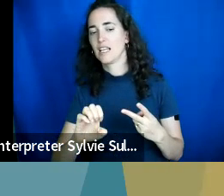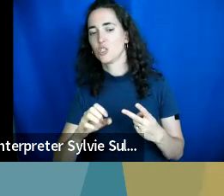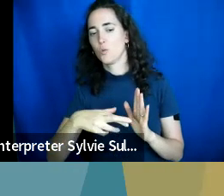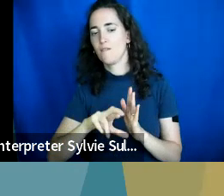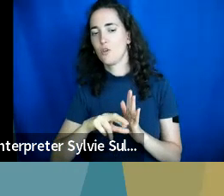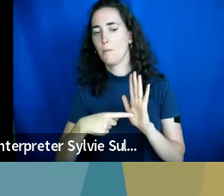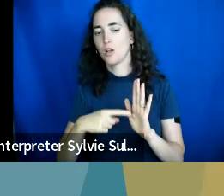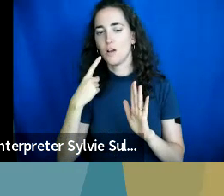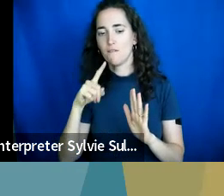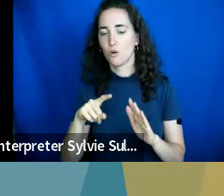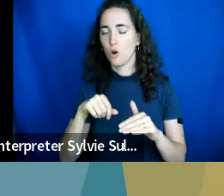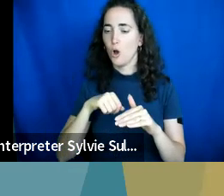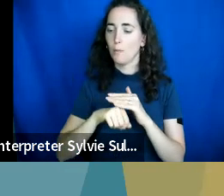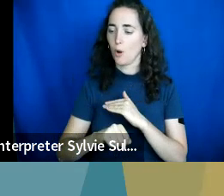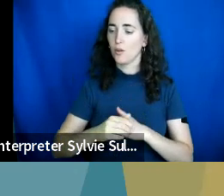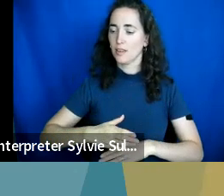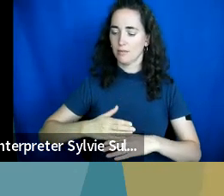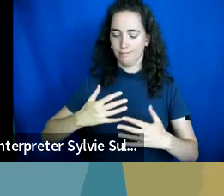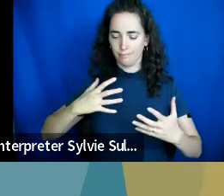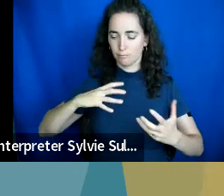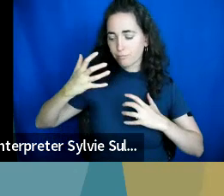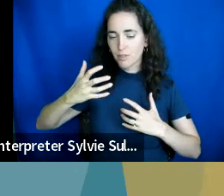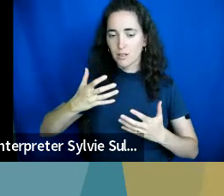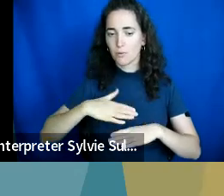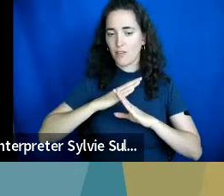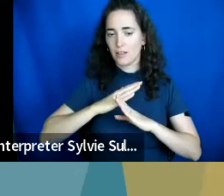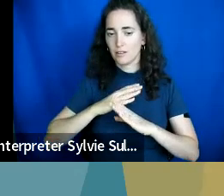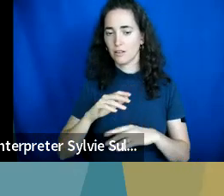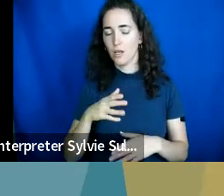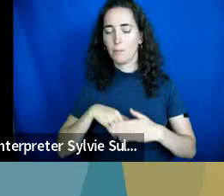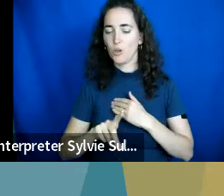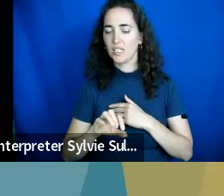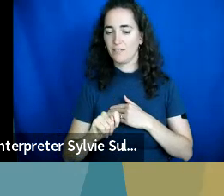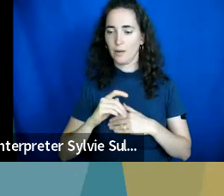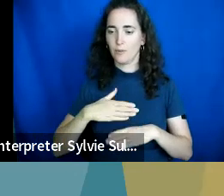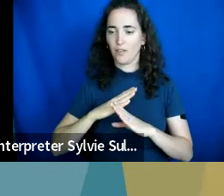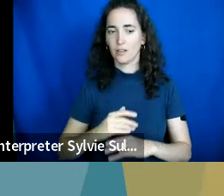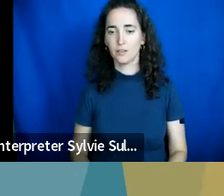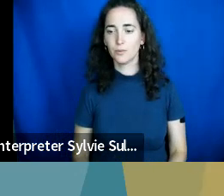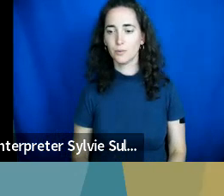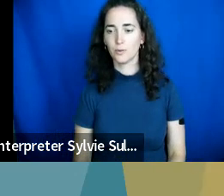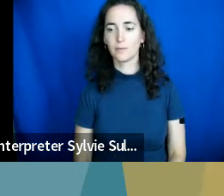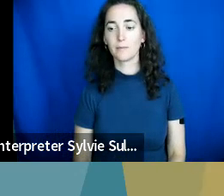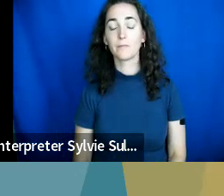Review, model for birth, defects, prevention.